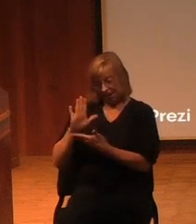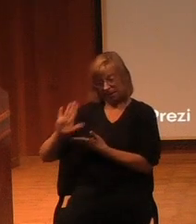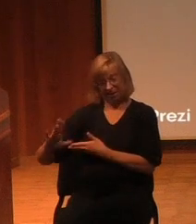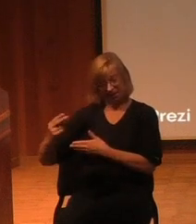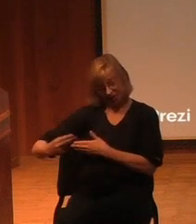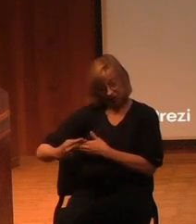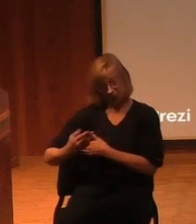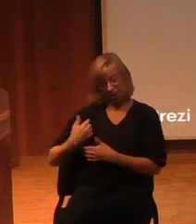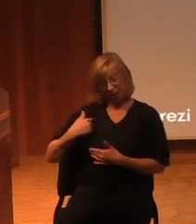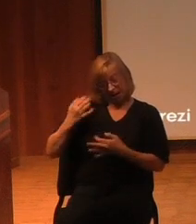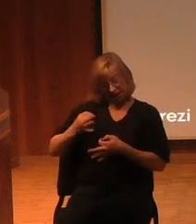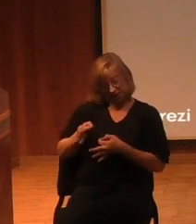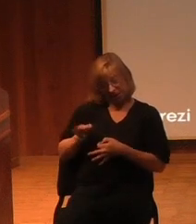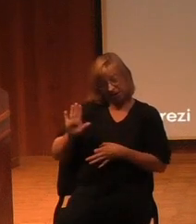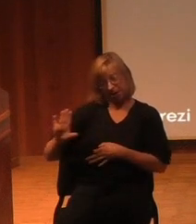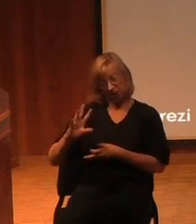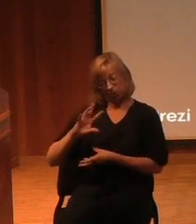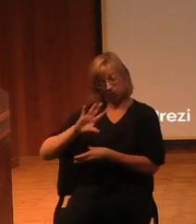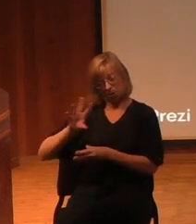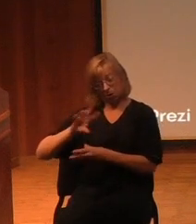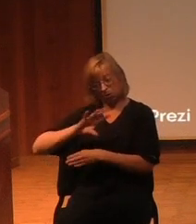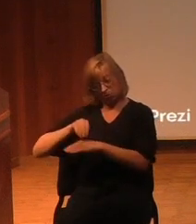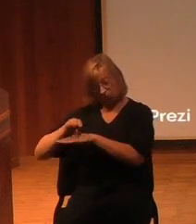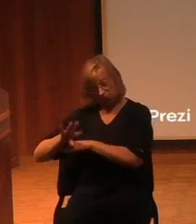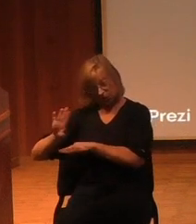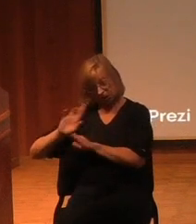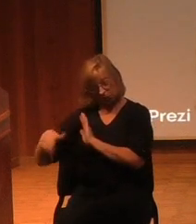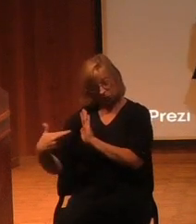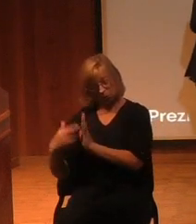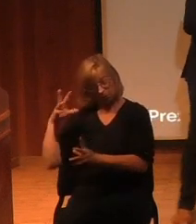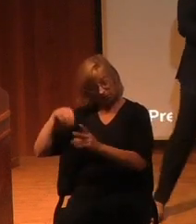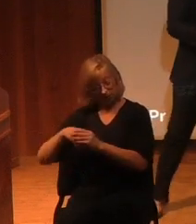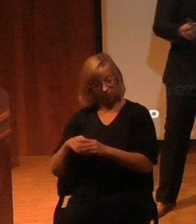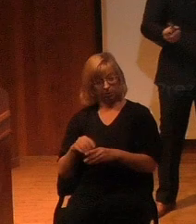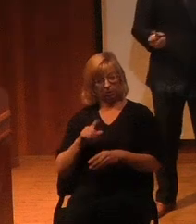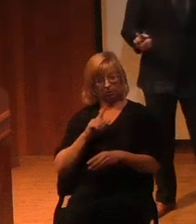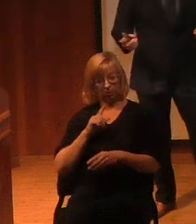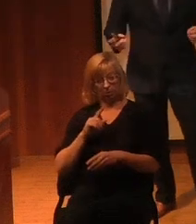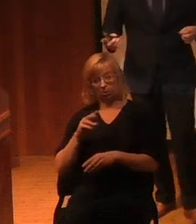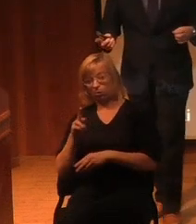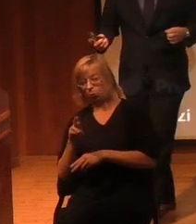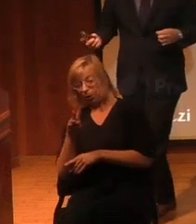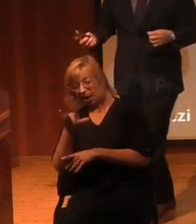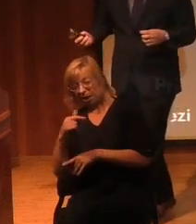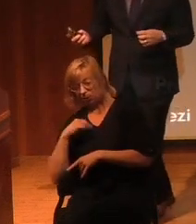his own participation in the reality that we've created in America?